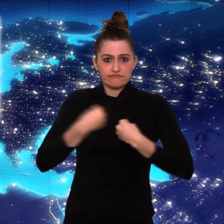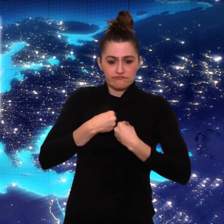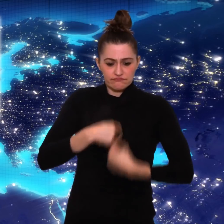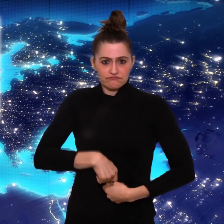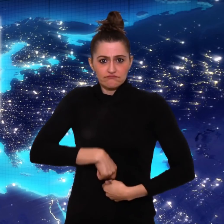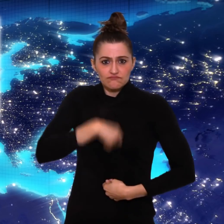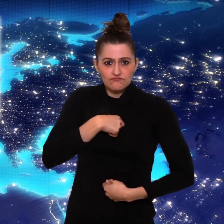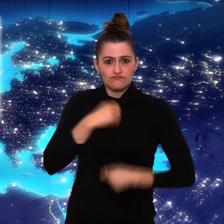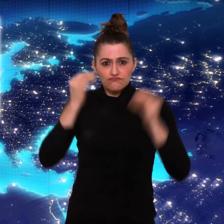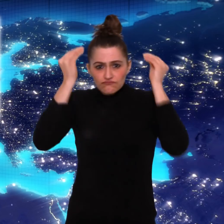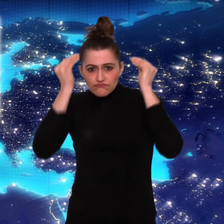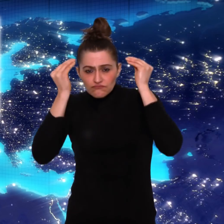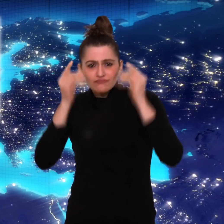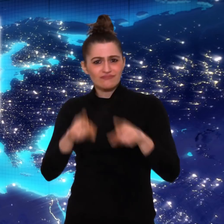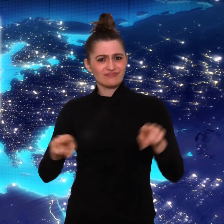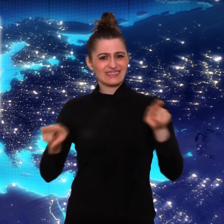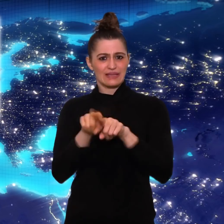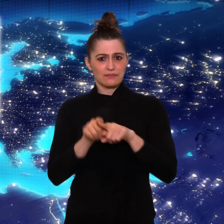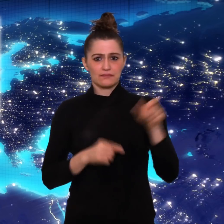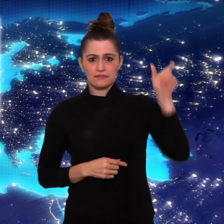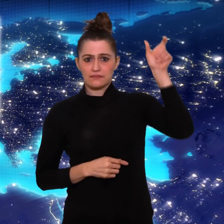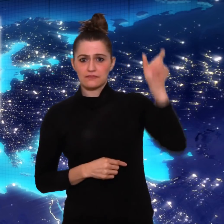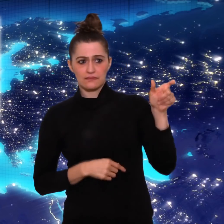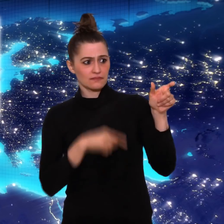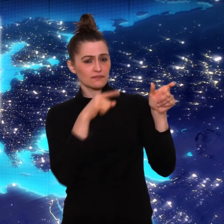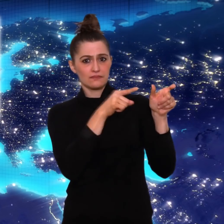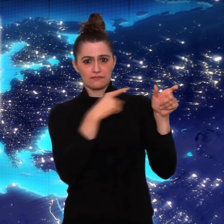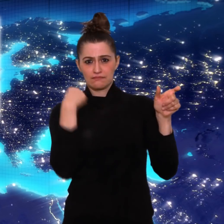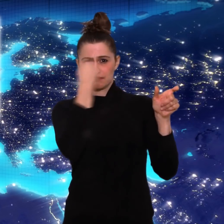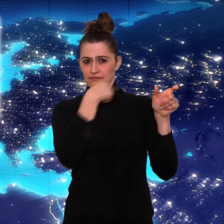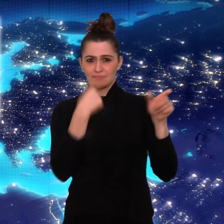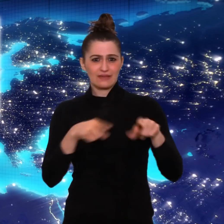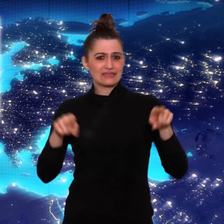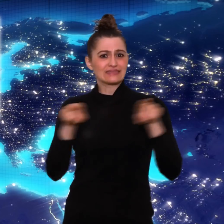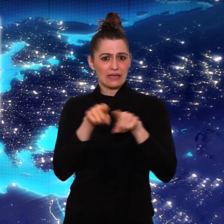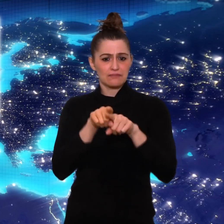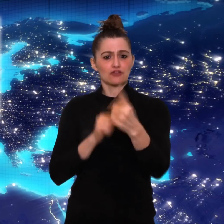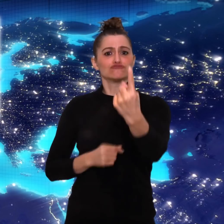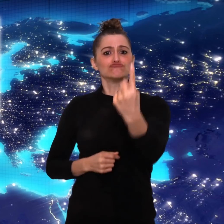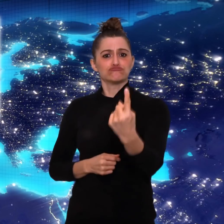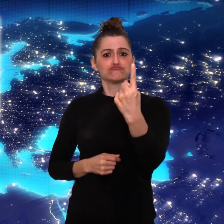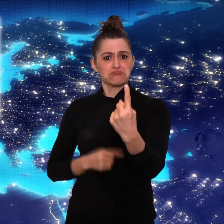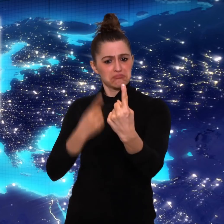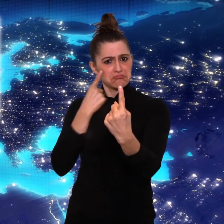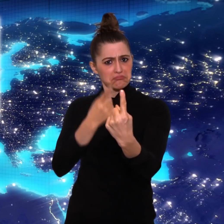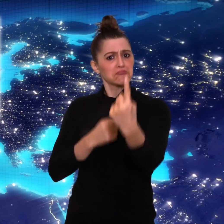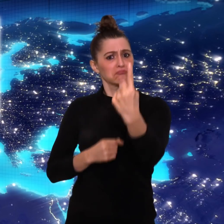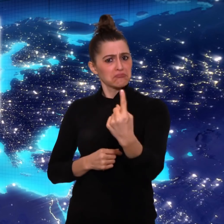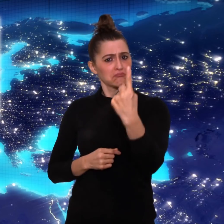disappearance. Turkish president